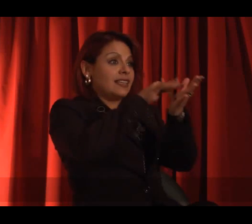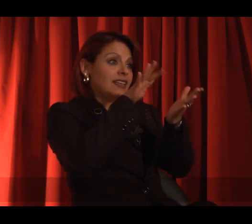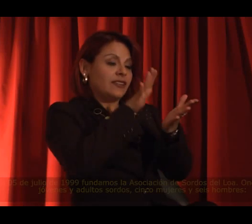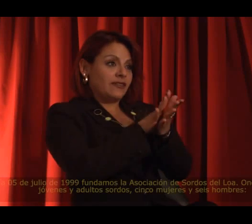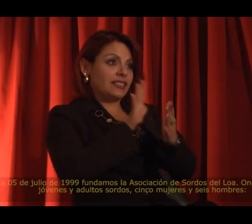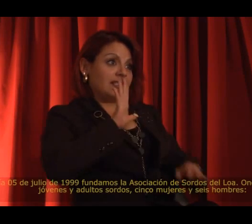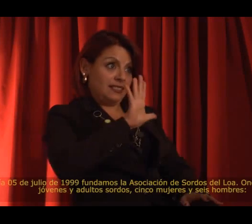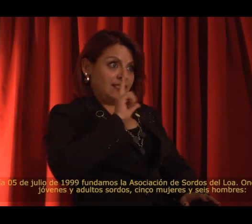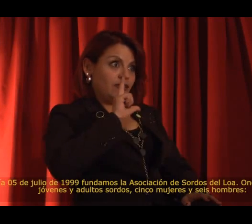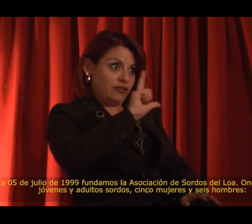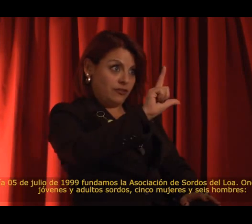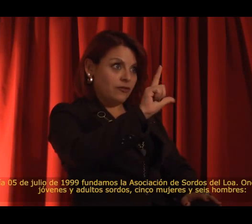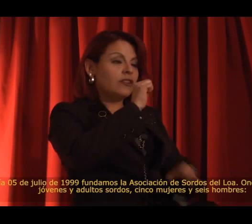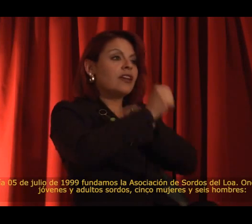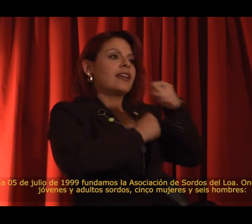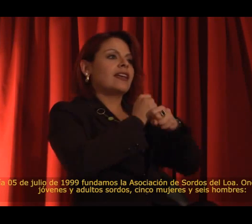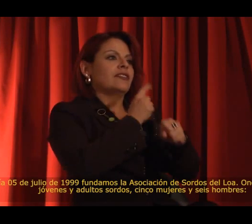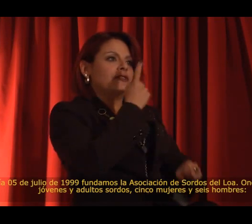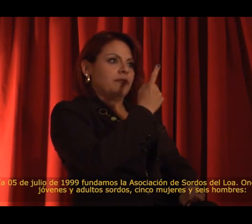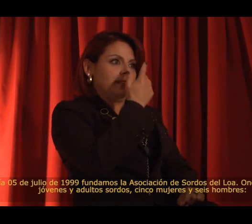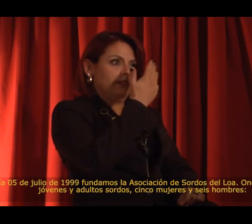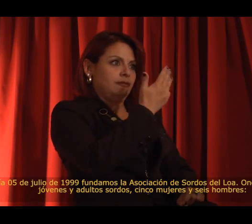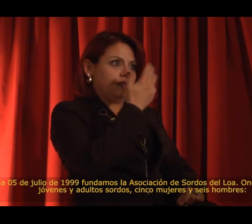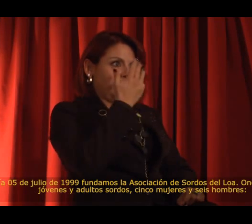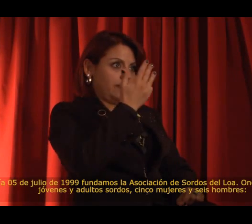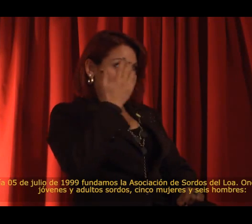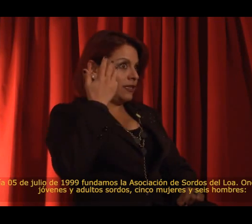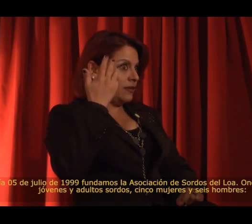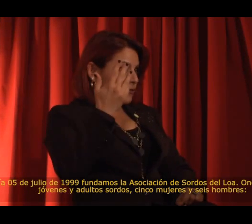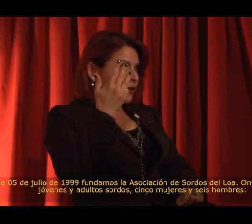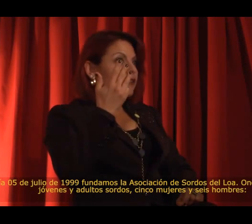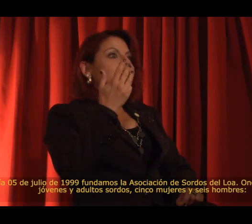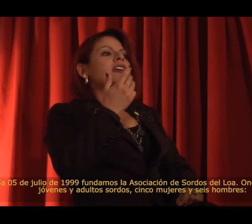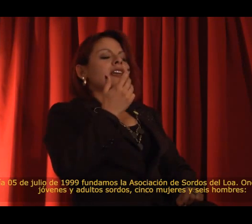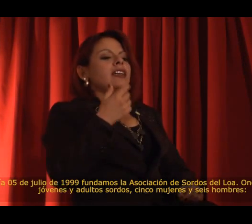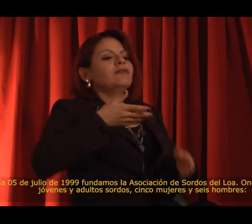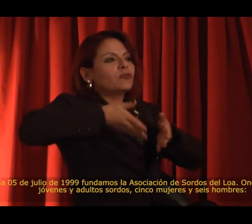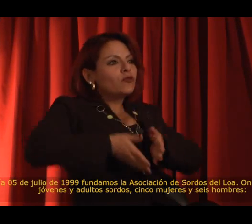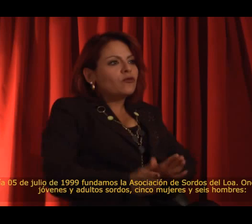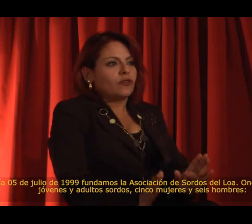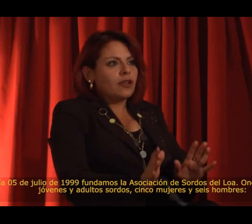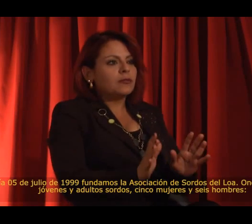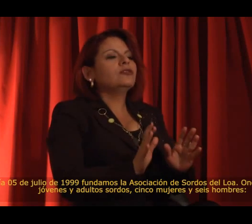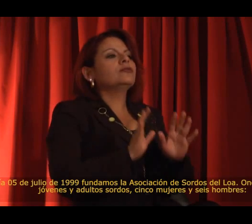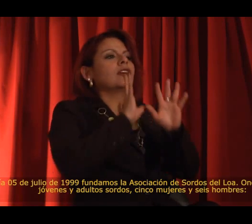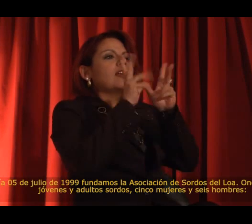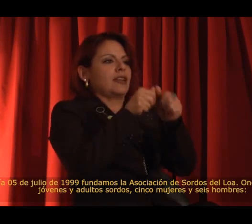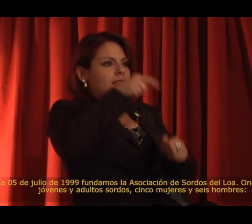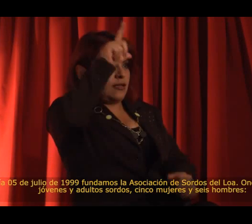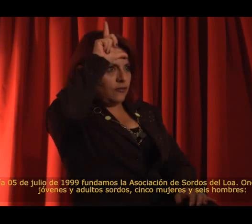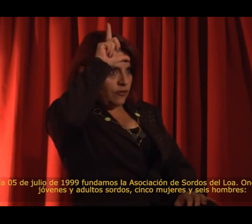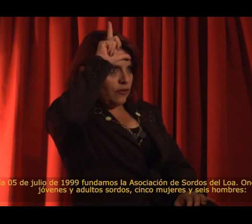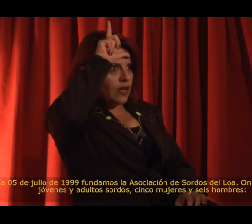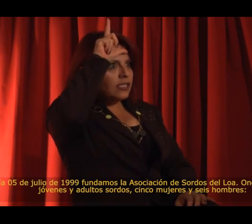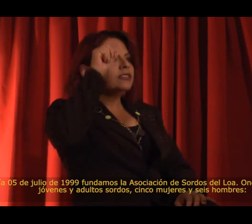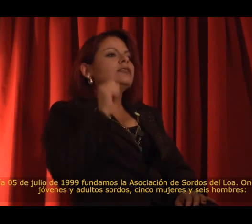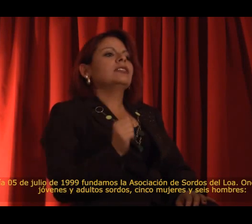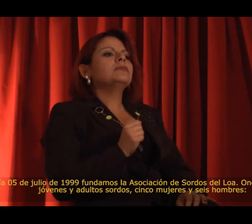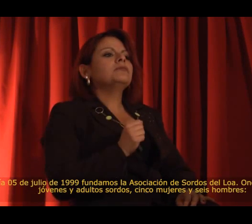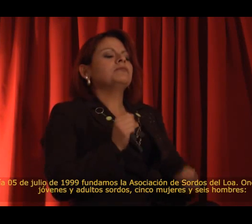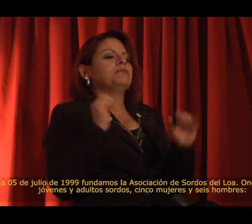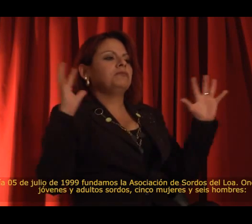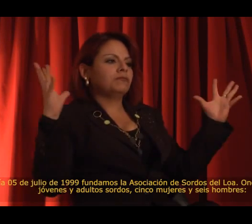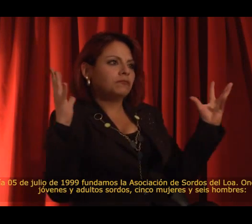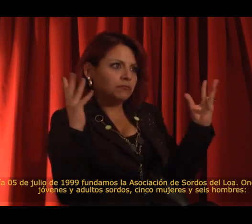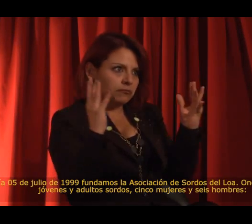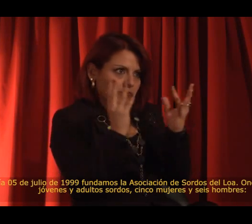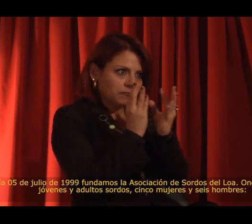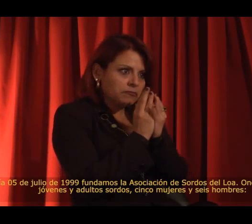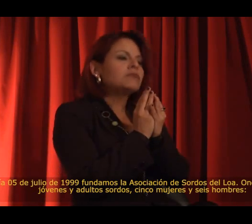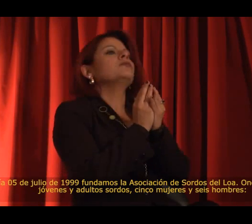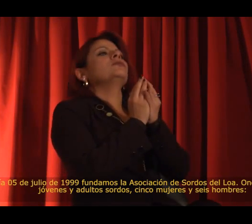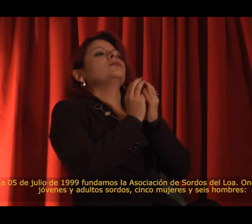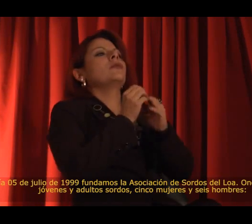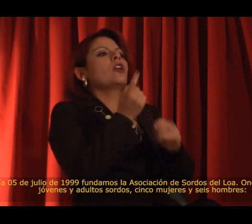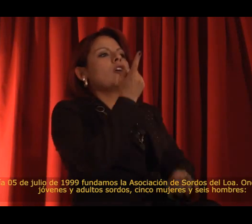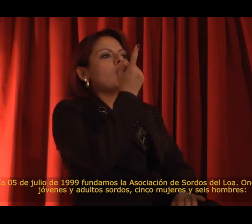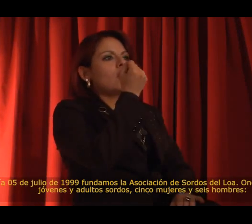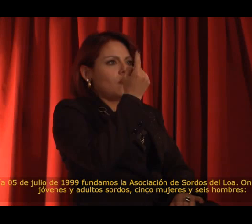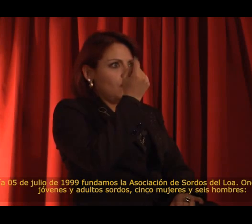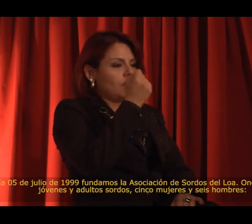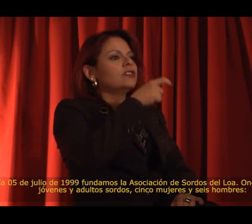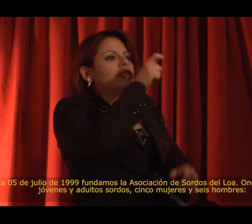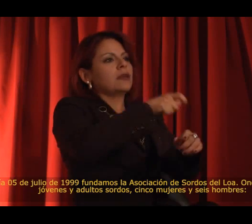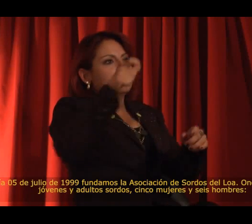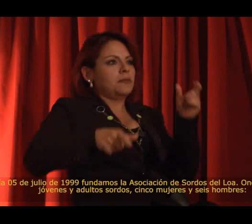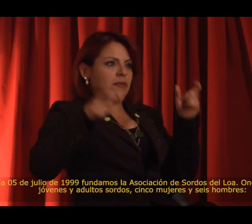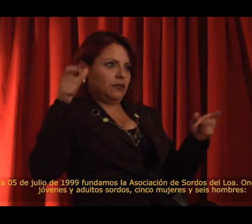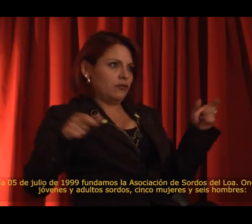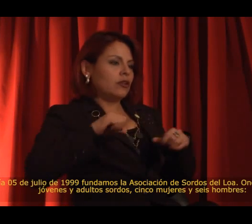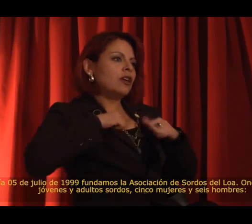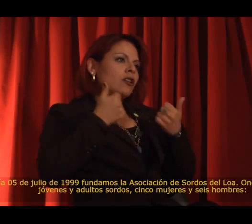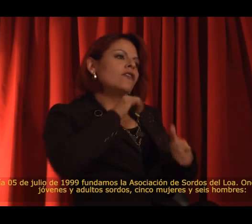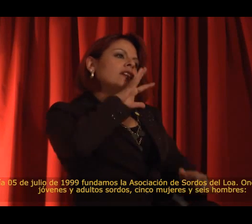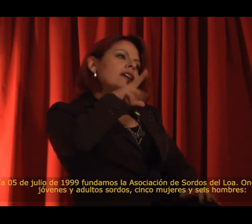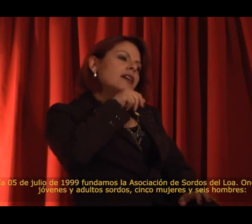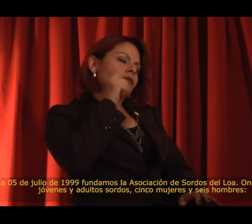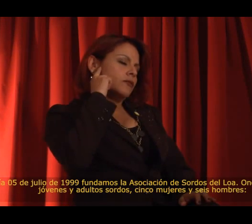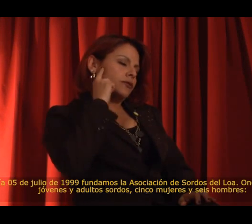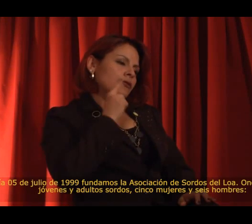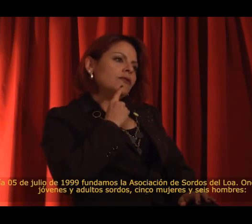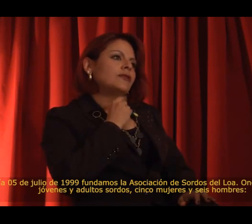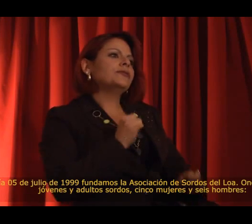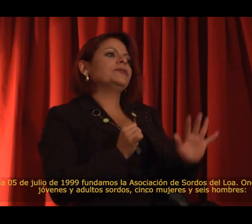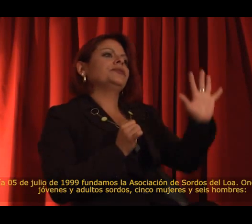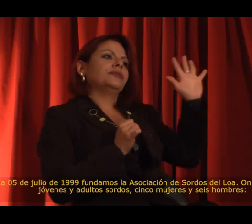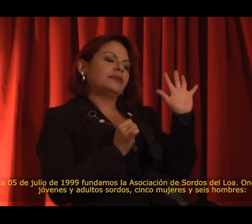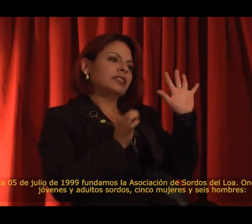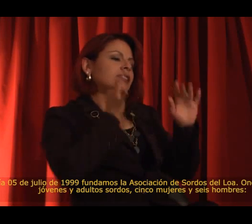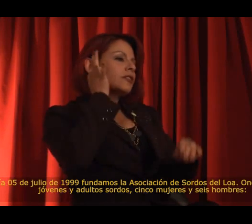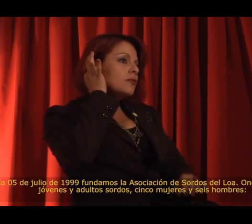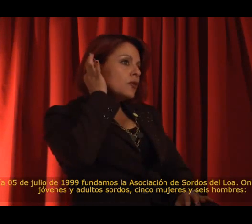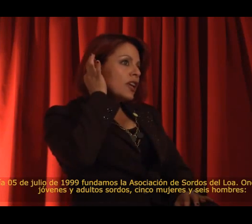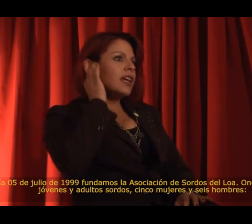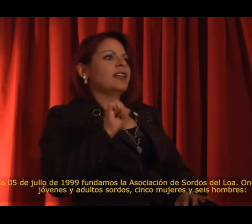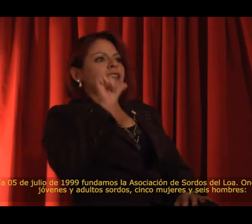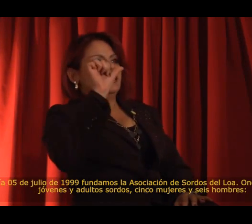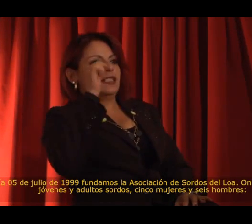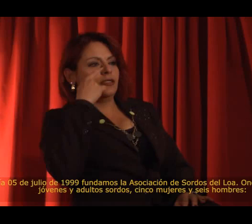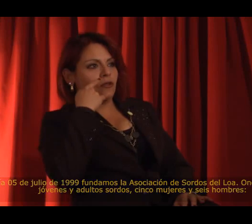On July 5, 1999, we founded the Deaf Association of Loa. Eleven people, deaf teens and adults, five women and six men: